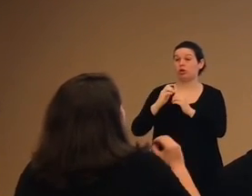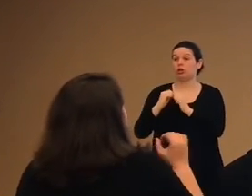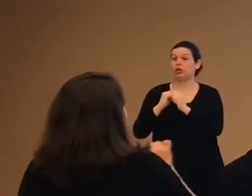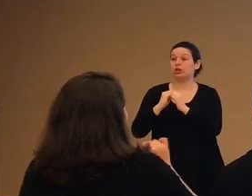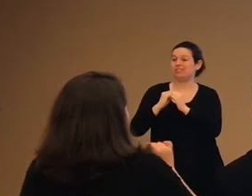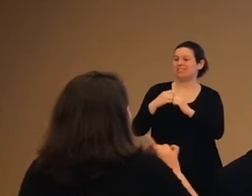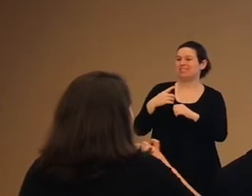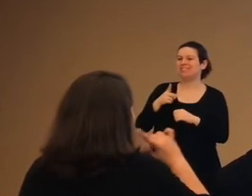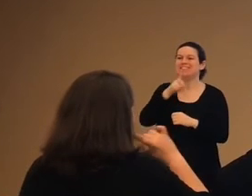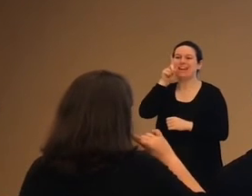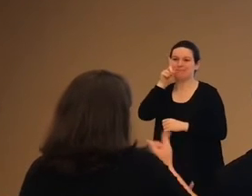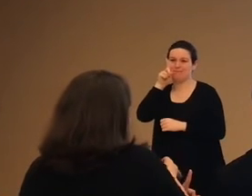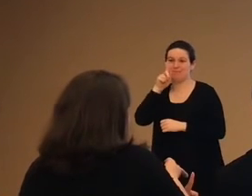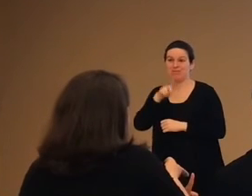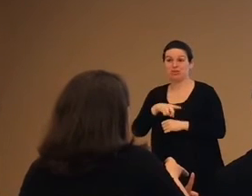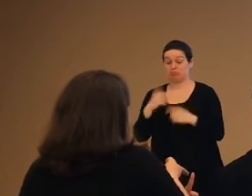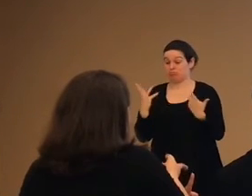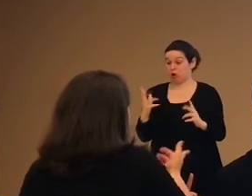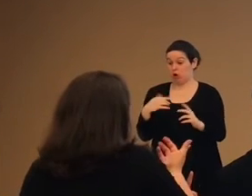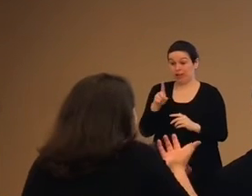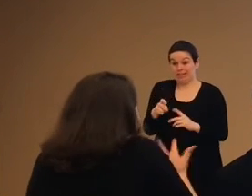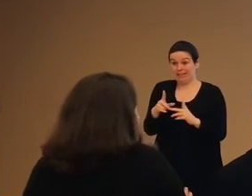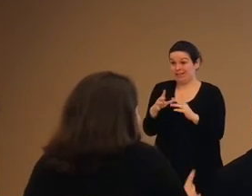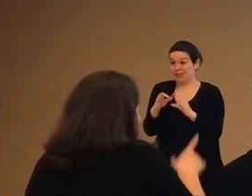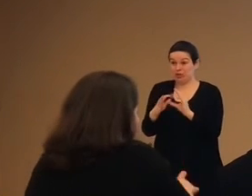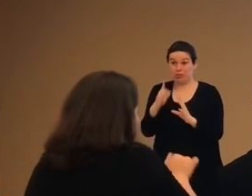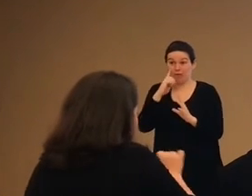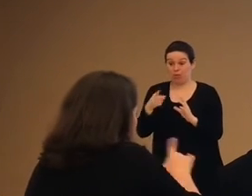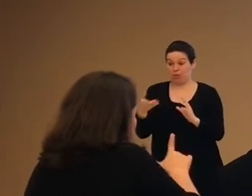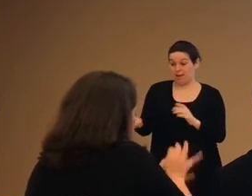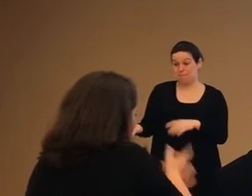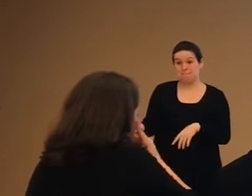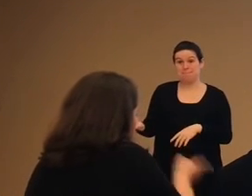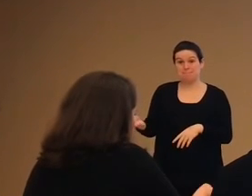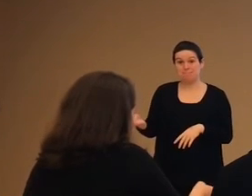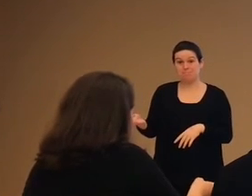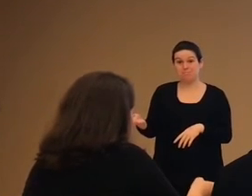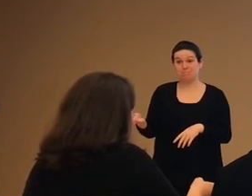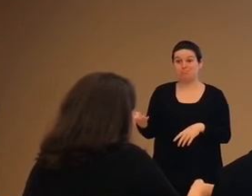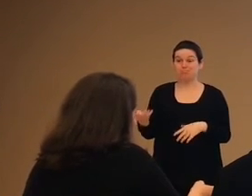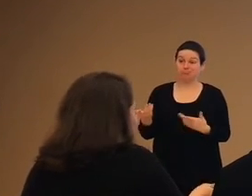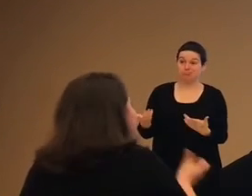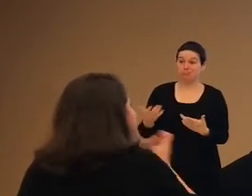So we already need an interpreter for him, so it wasn't a foreign concept